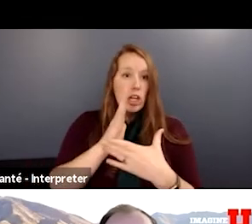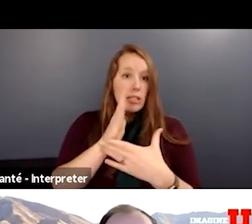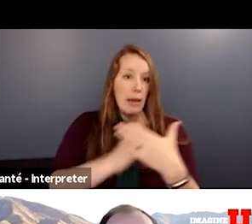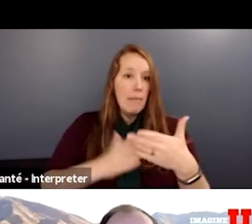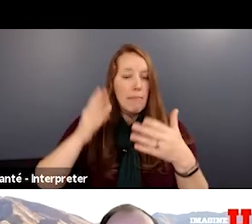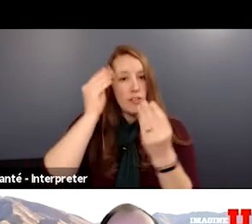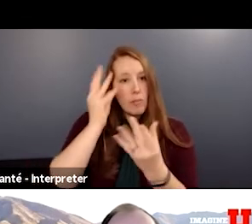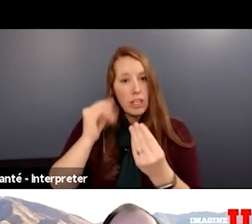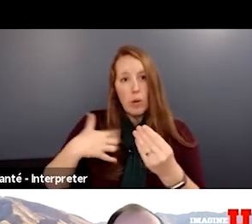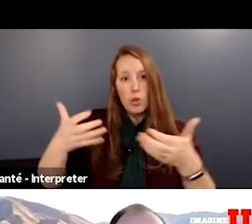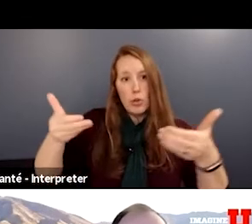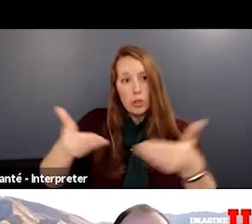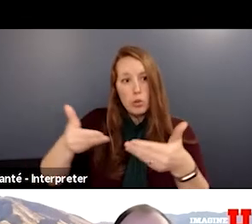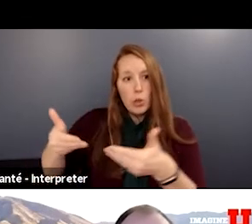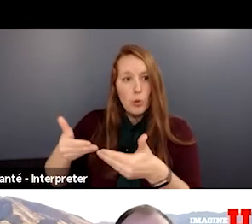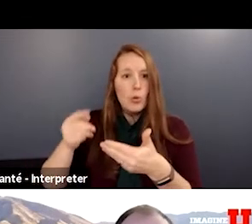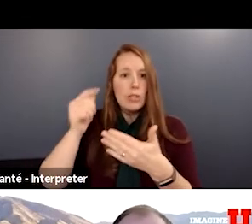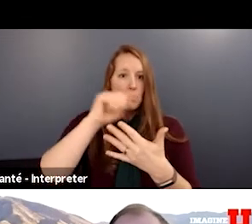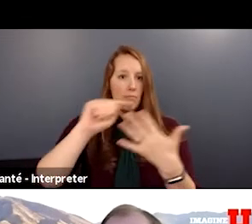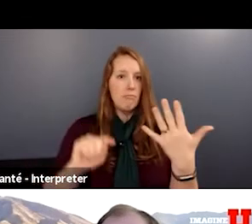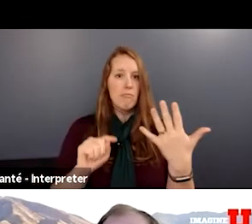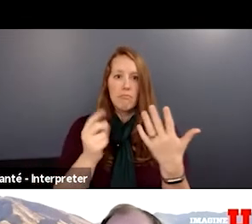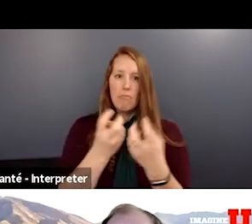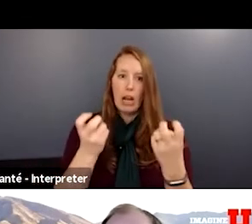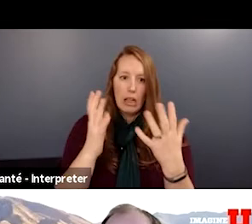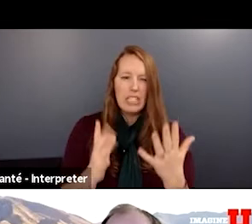I did ask each of them to provide some background information about